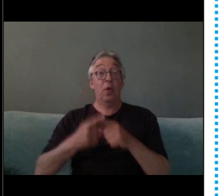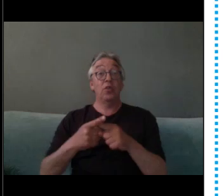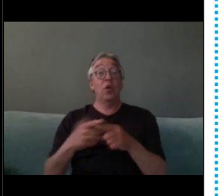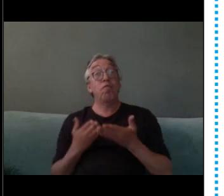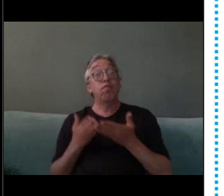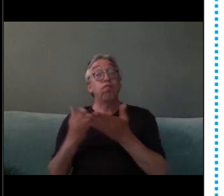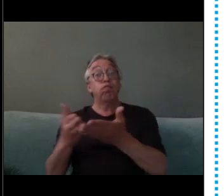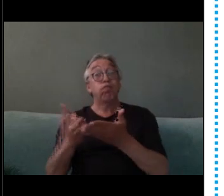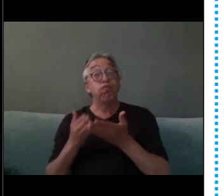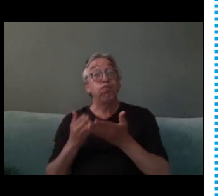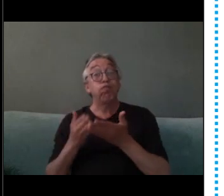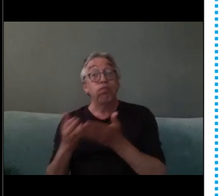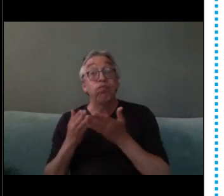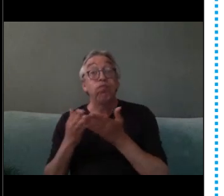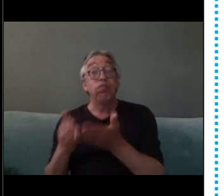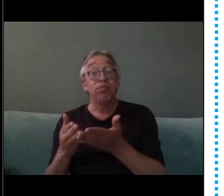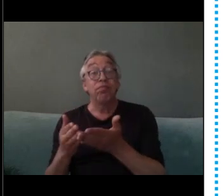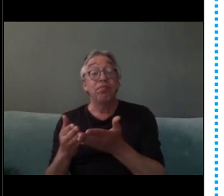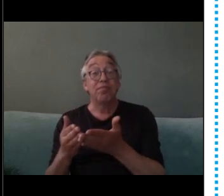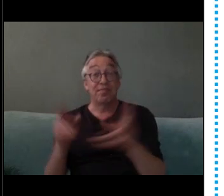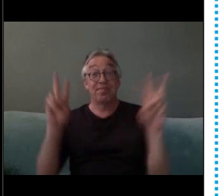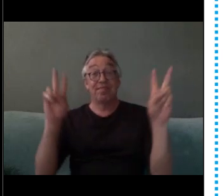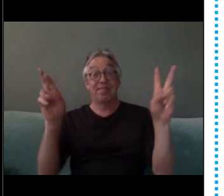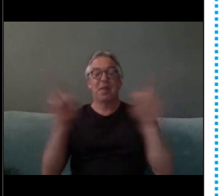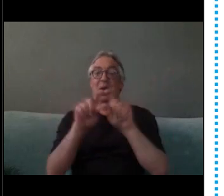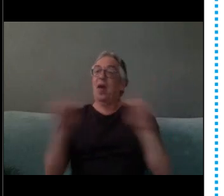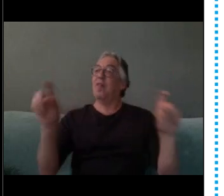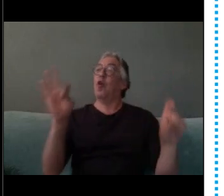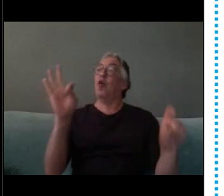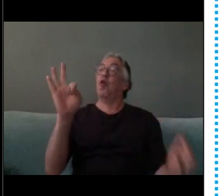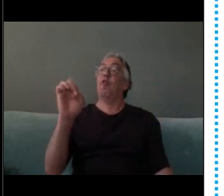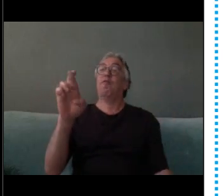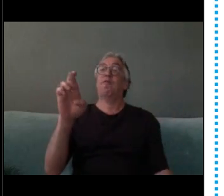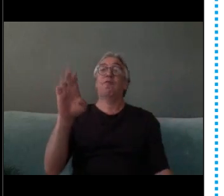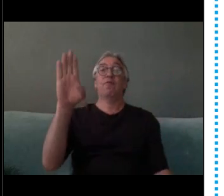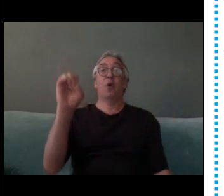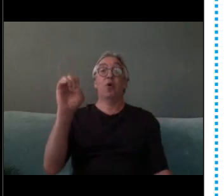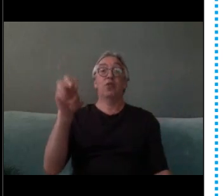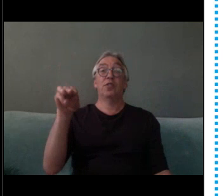The force majeure which means situations like COVID and confinement measures,